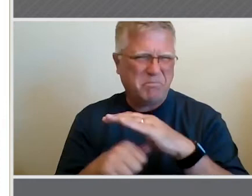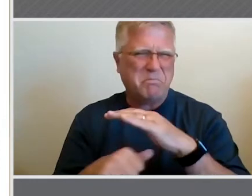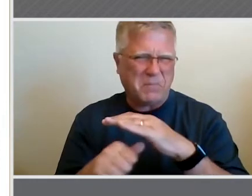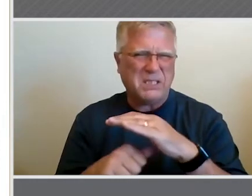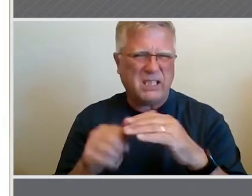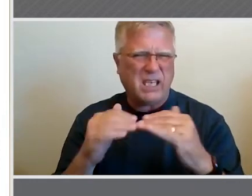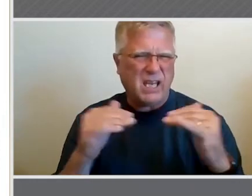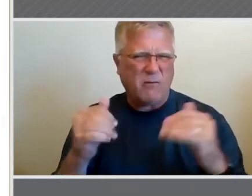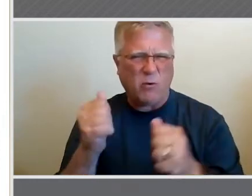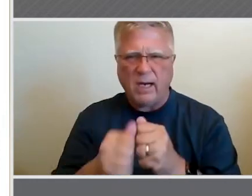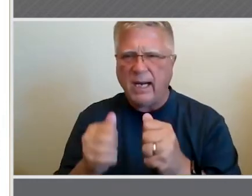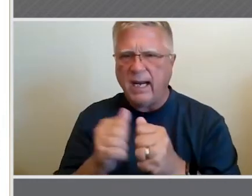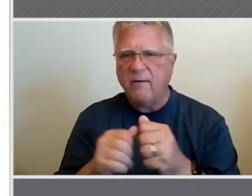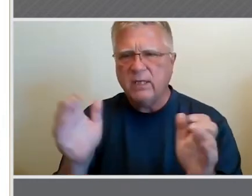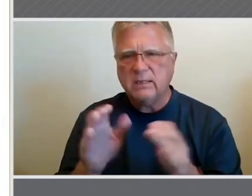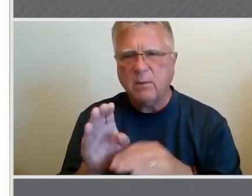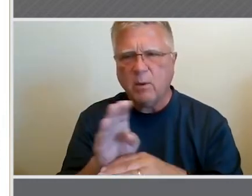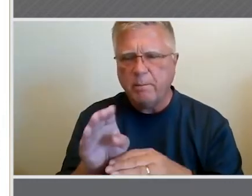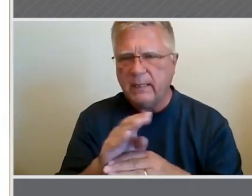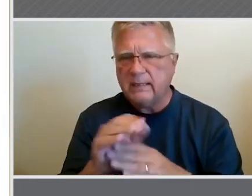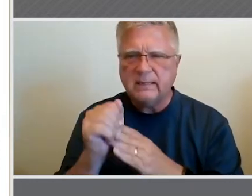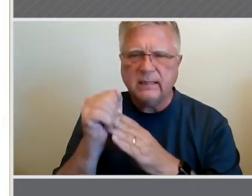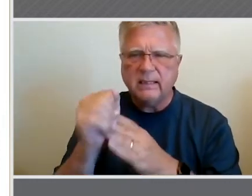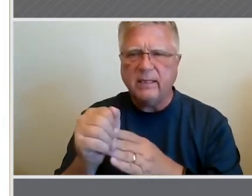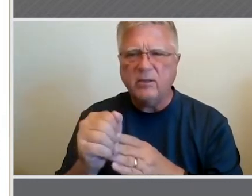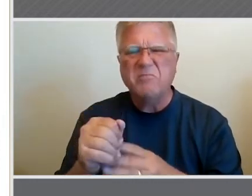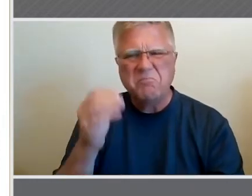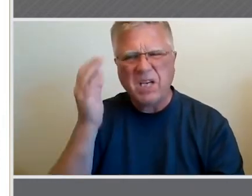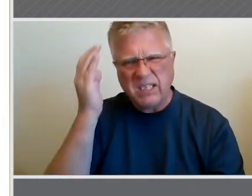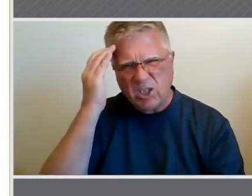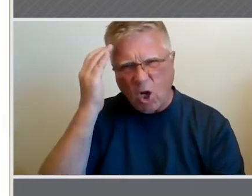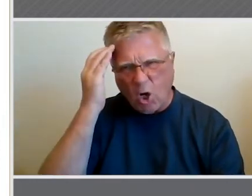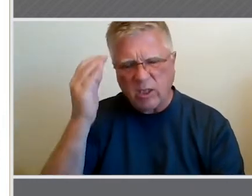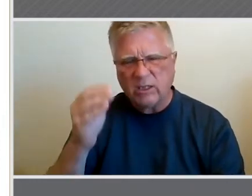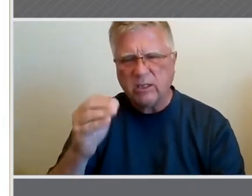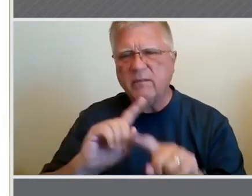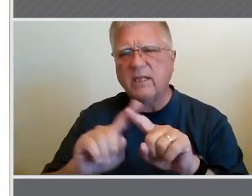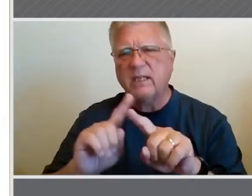every entrepreneur in our city has at least a knowledge of the tools that are out there